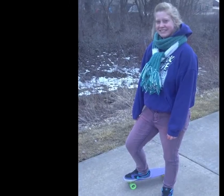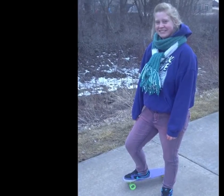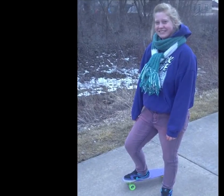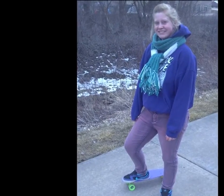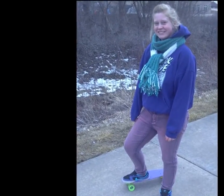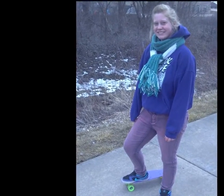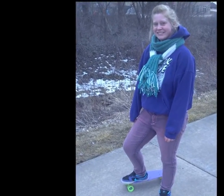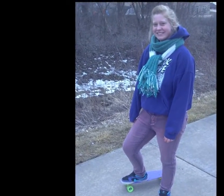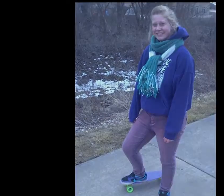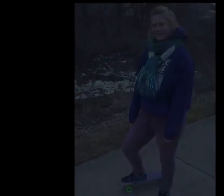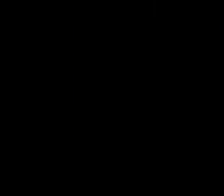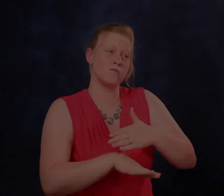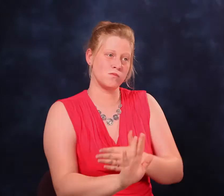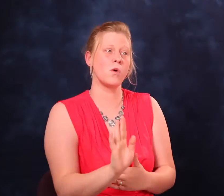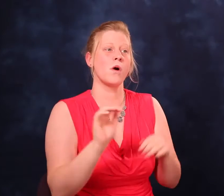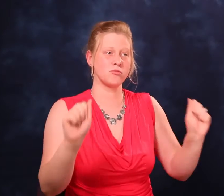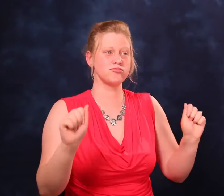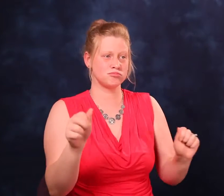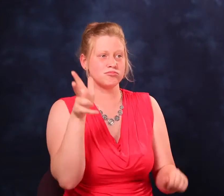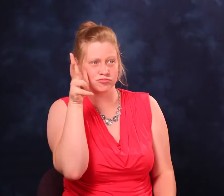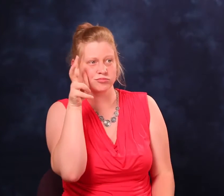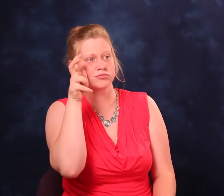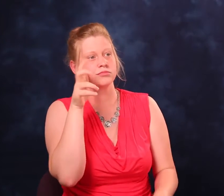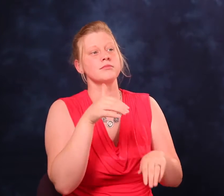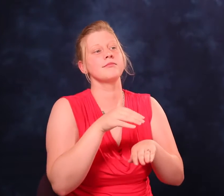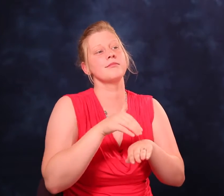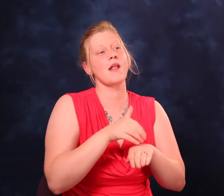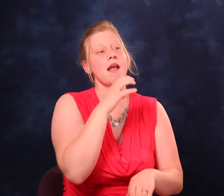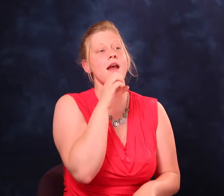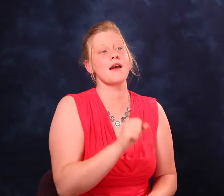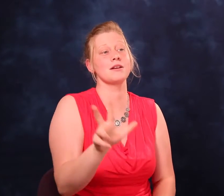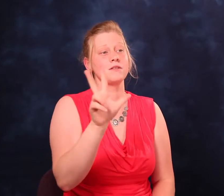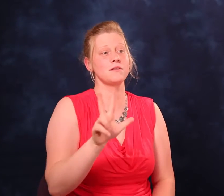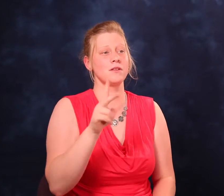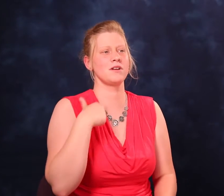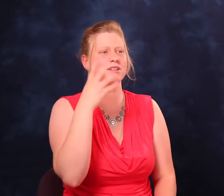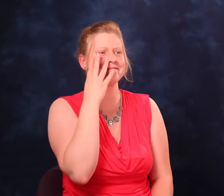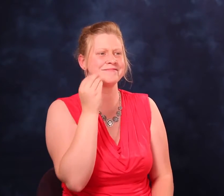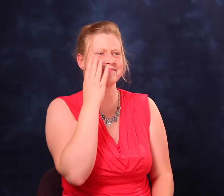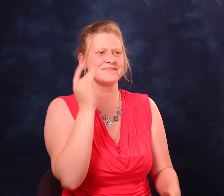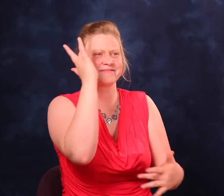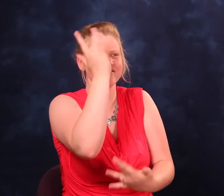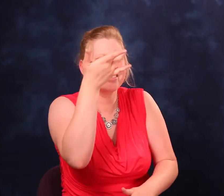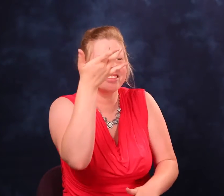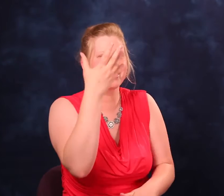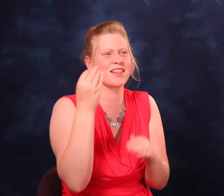and skateboarding. I was born able to hear. At the age of three, I experienced